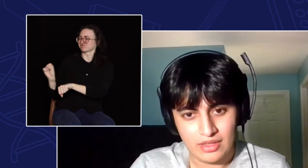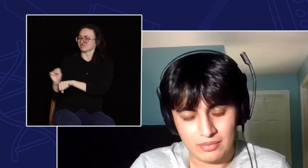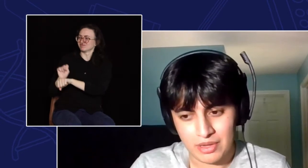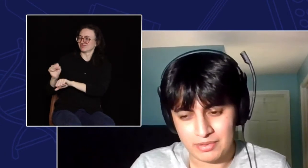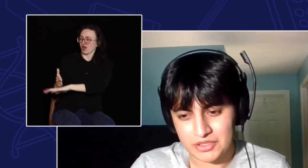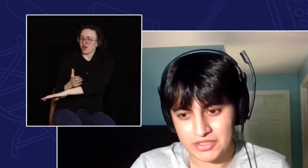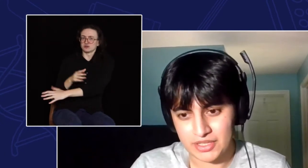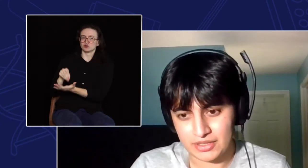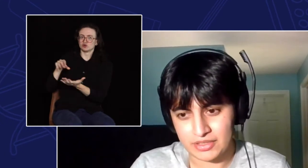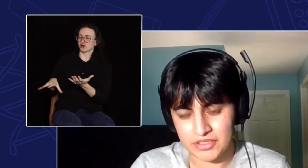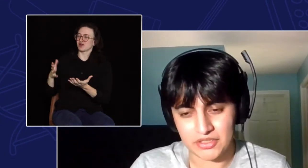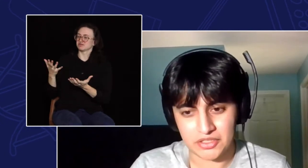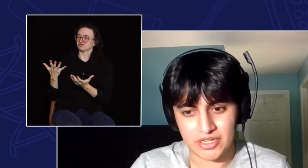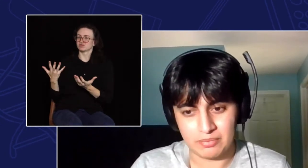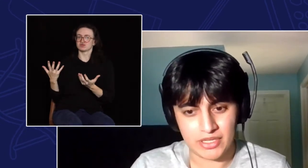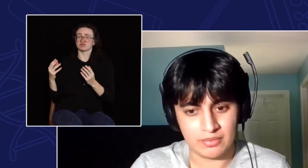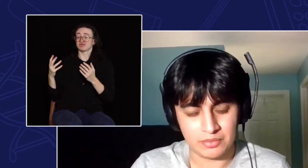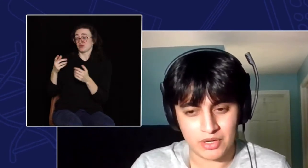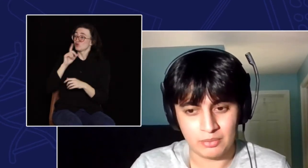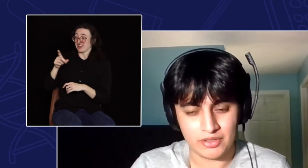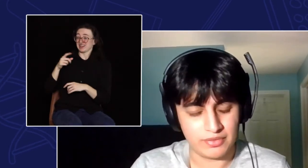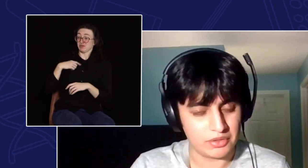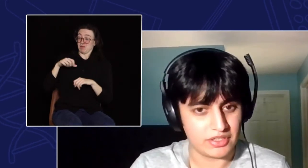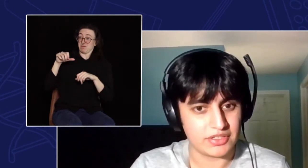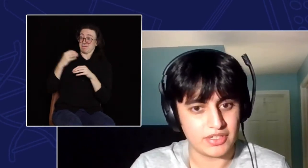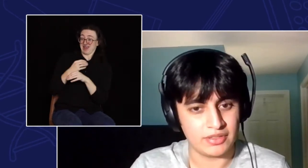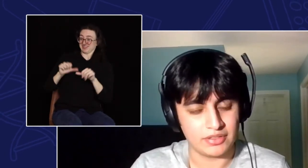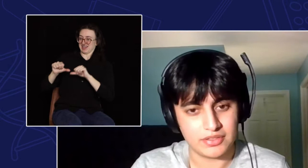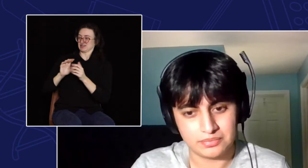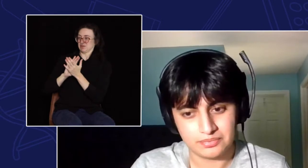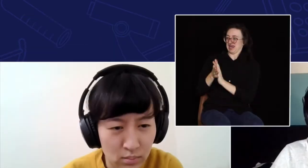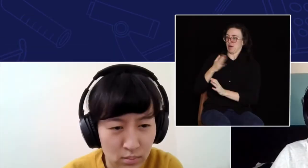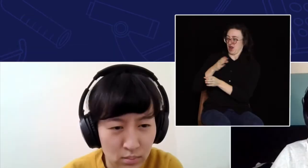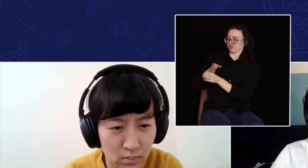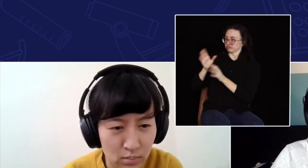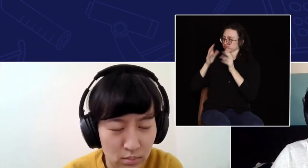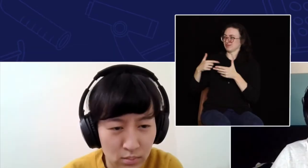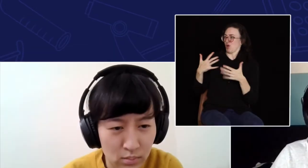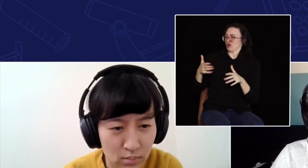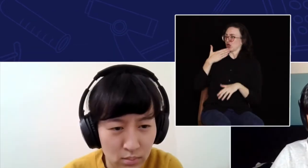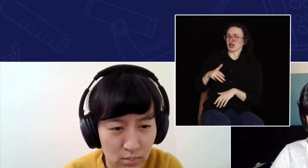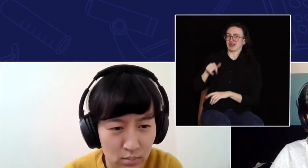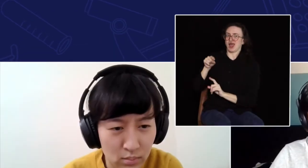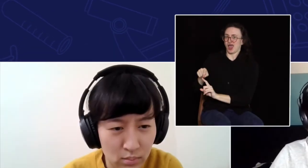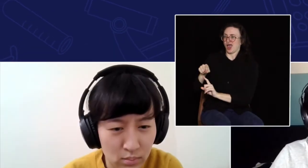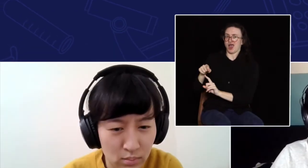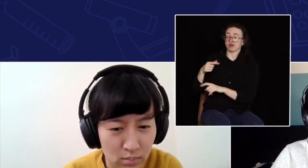Maybe it's just, like, the things I was good at became the primary focus and... [ZAIN:] I also learned to be a more independent learner.